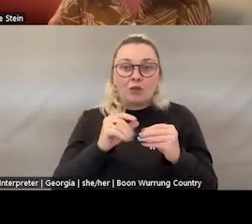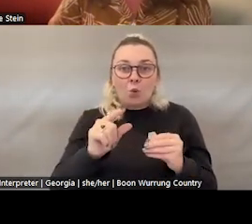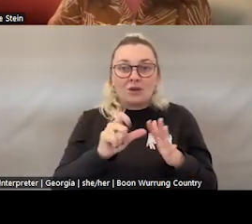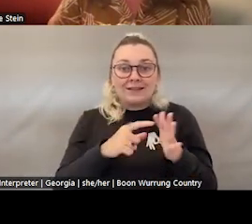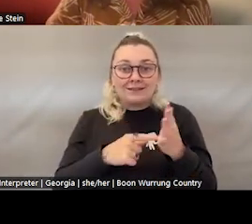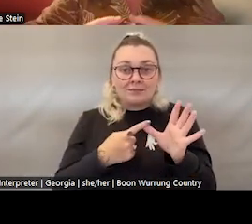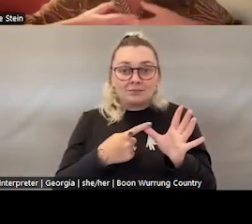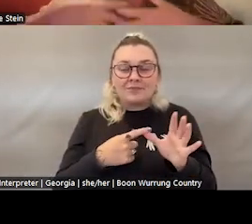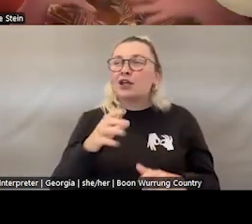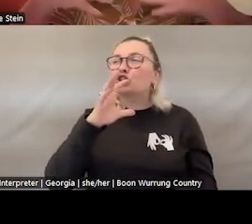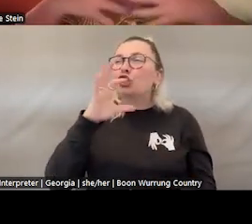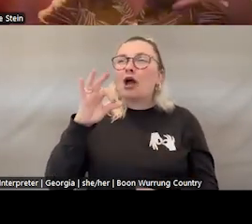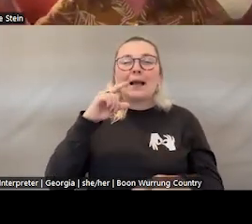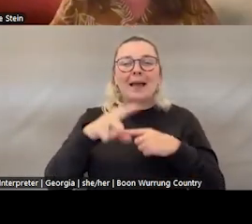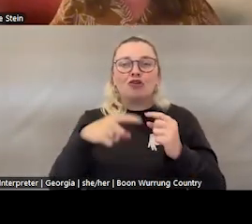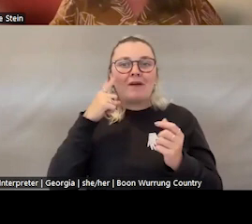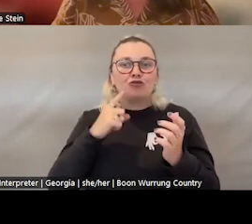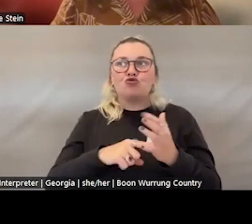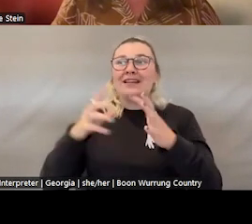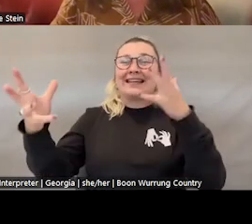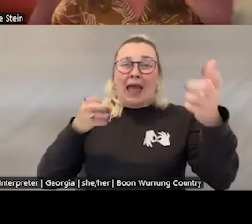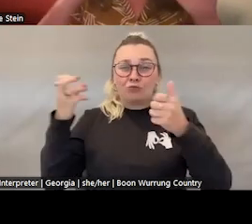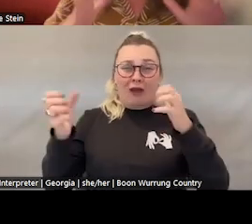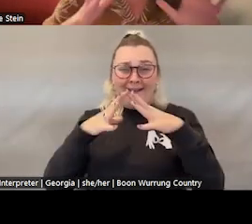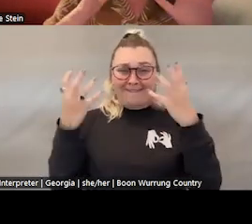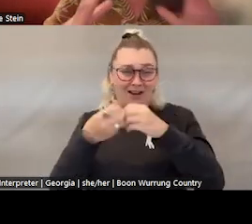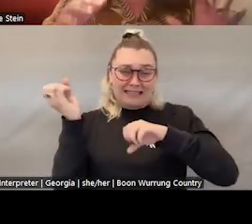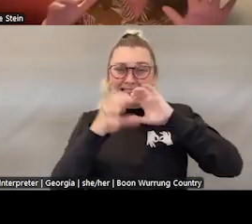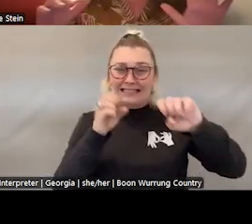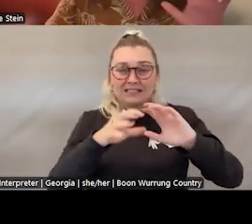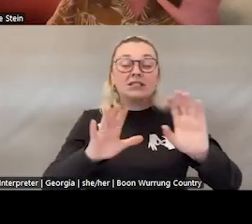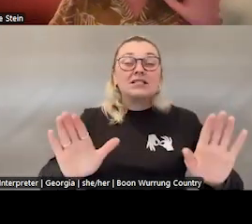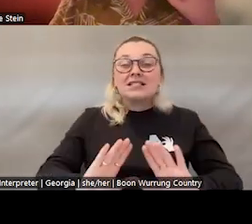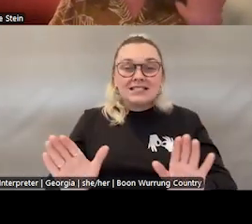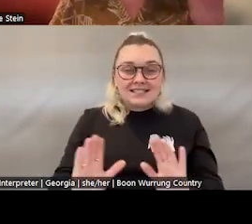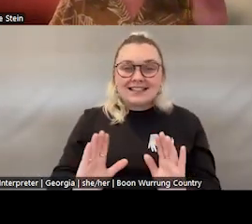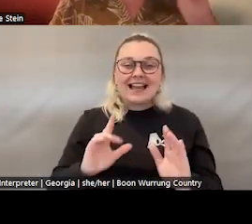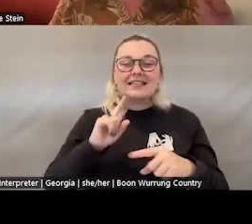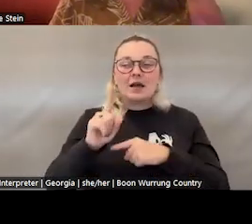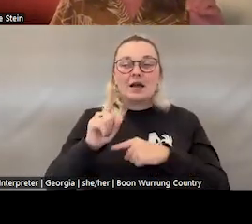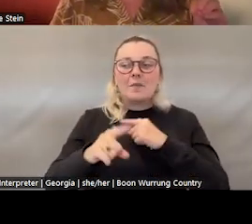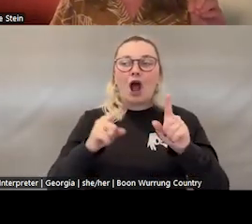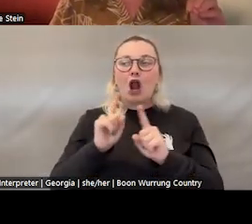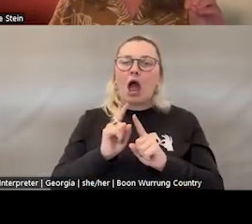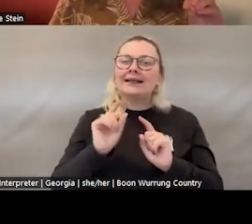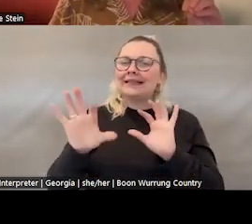It is not about trying to capture absolutely everything. It is about being that selective.